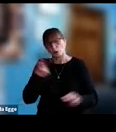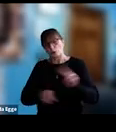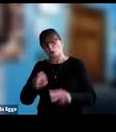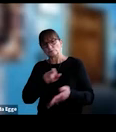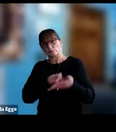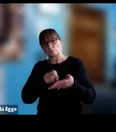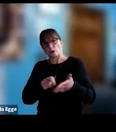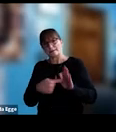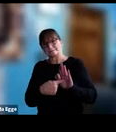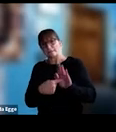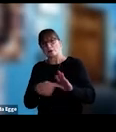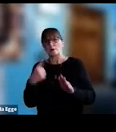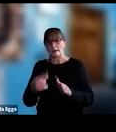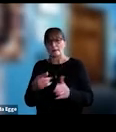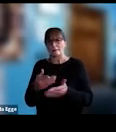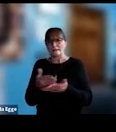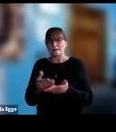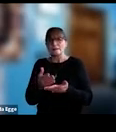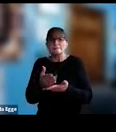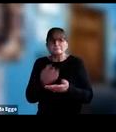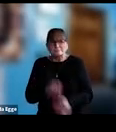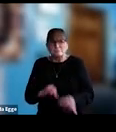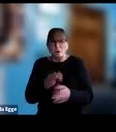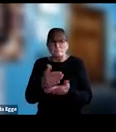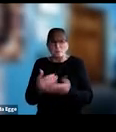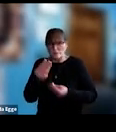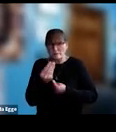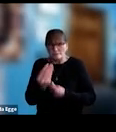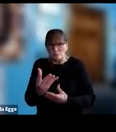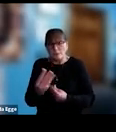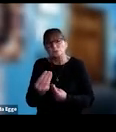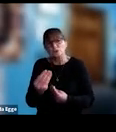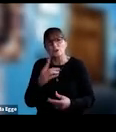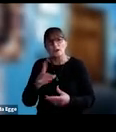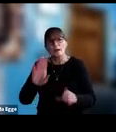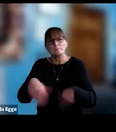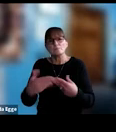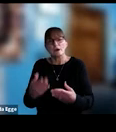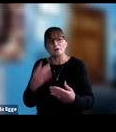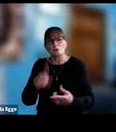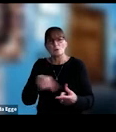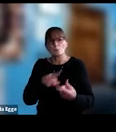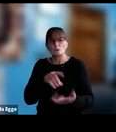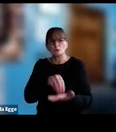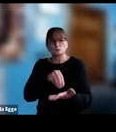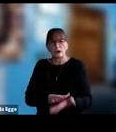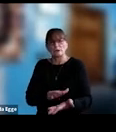and key pieces of information that can be provided for when you are documenting substance use history